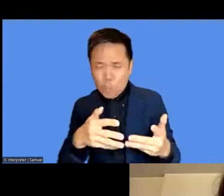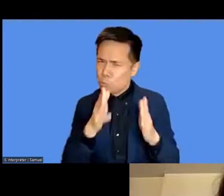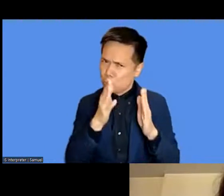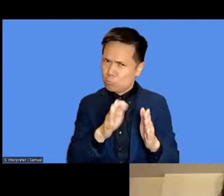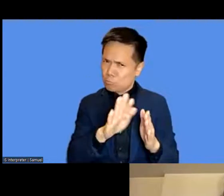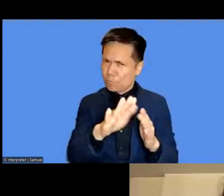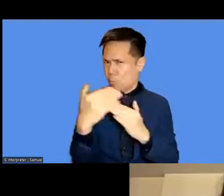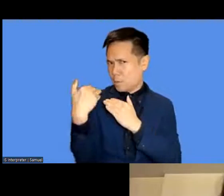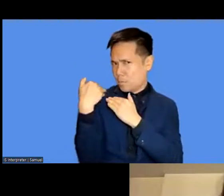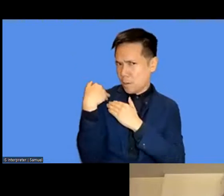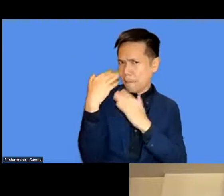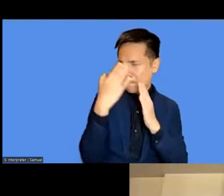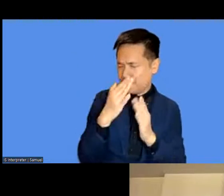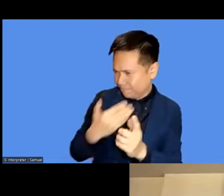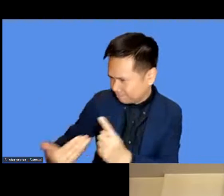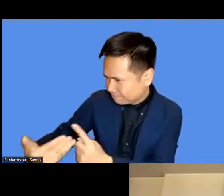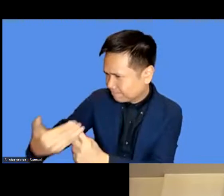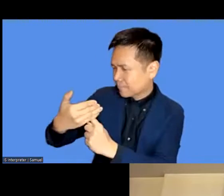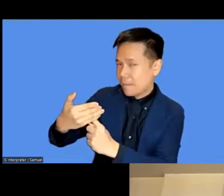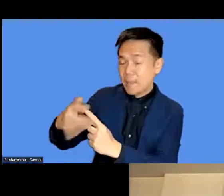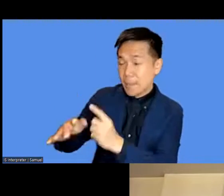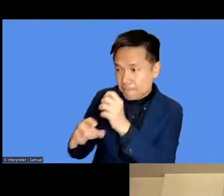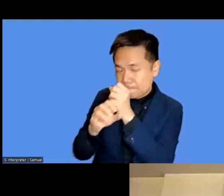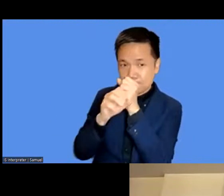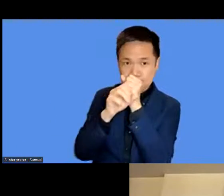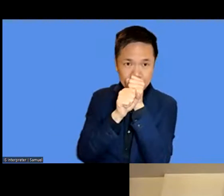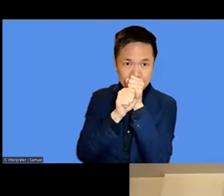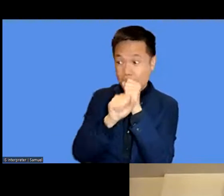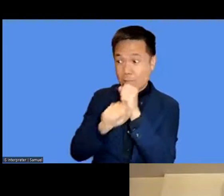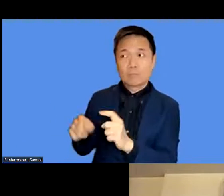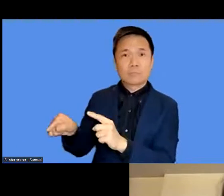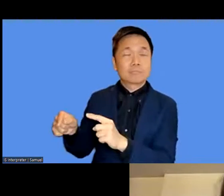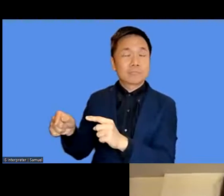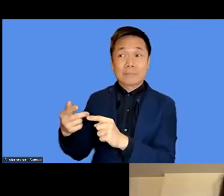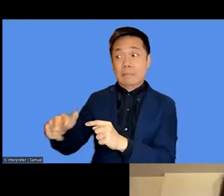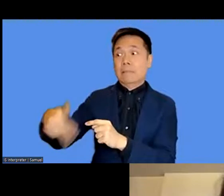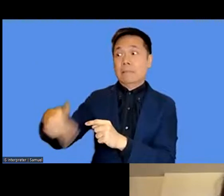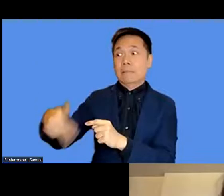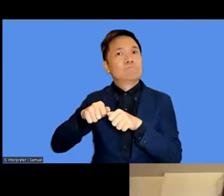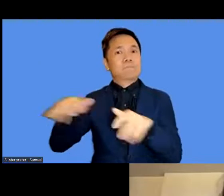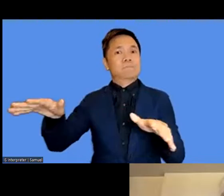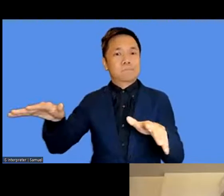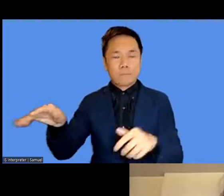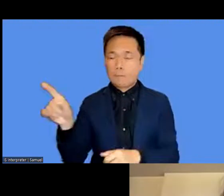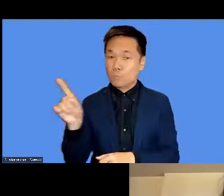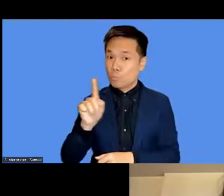to ensure that that data remains anonymous and that person is not exposed and potentially worsened abuse, for example.